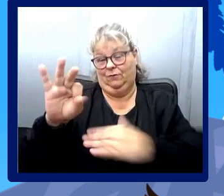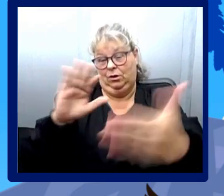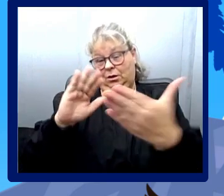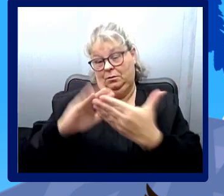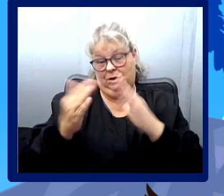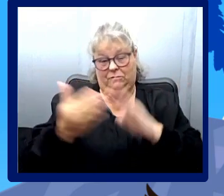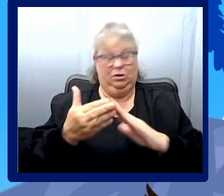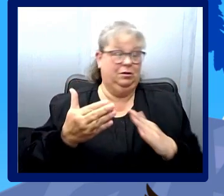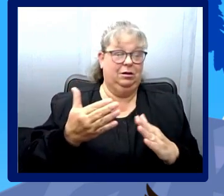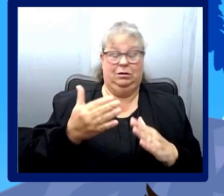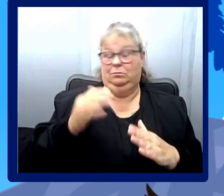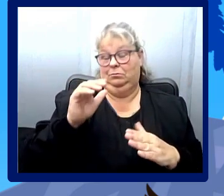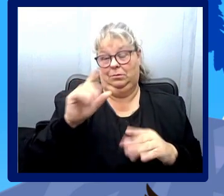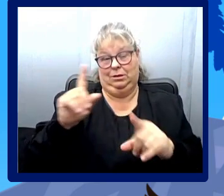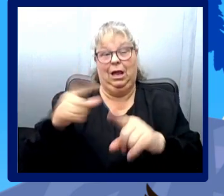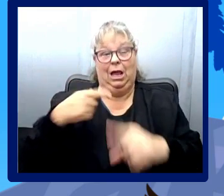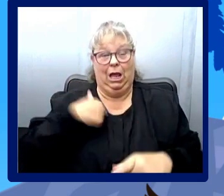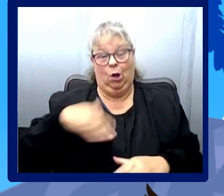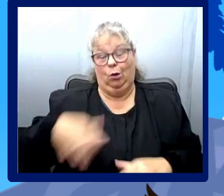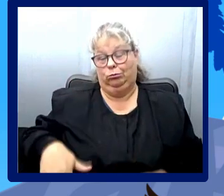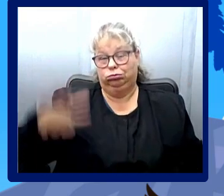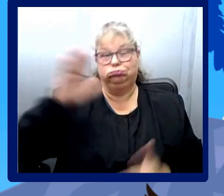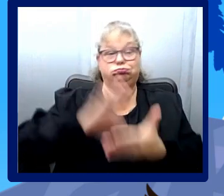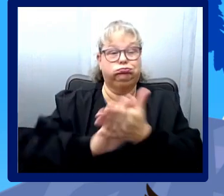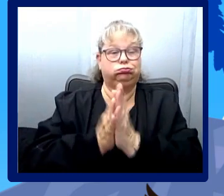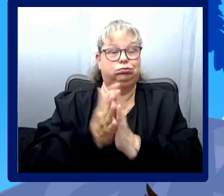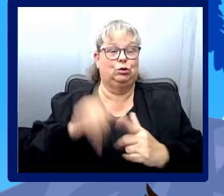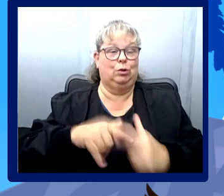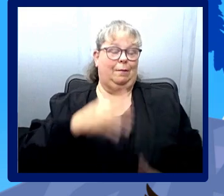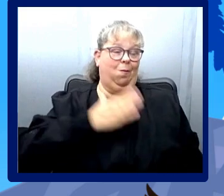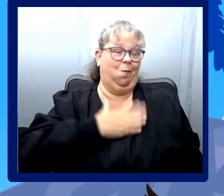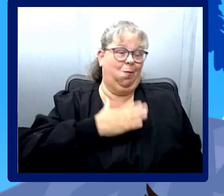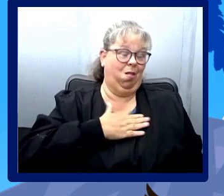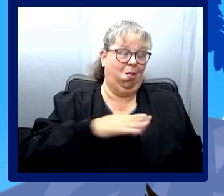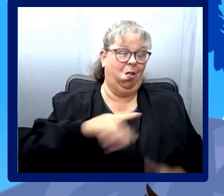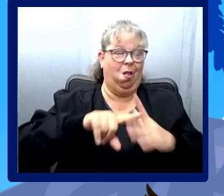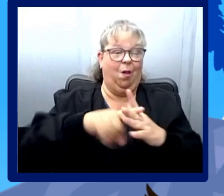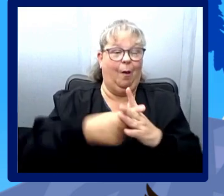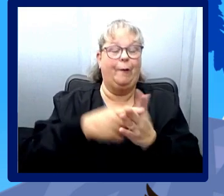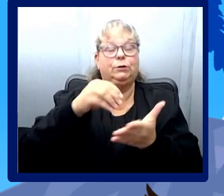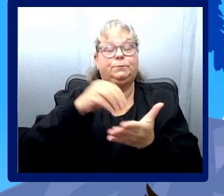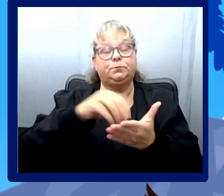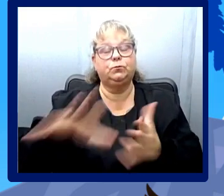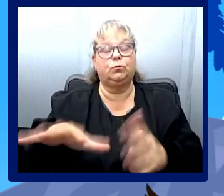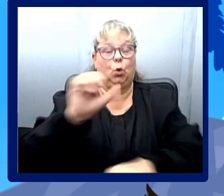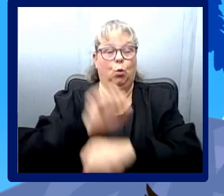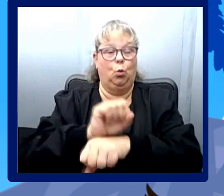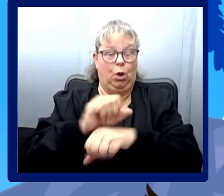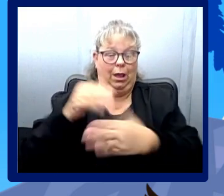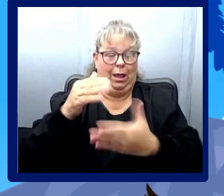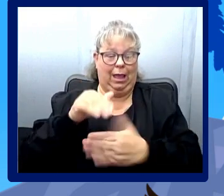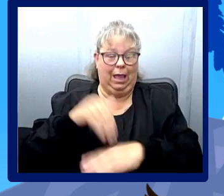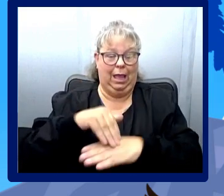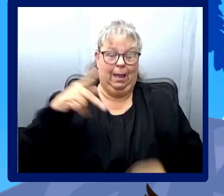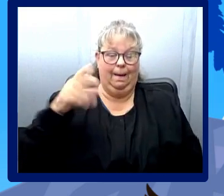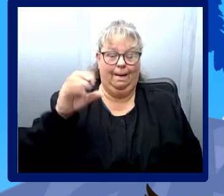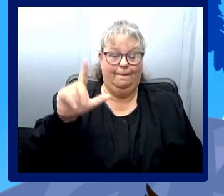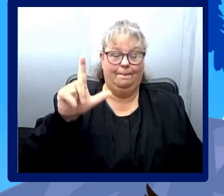starting just as a student worker at Florida Polytechnic University where it was just loading data into Salesforce,